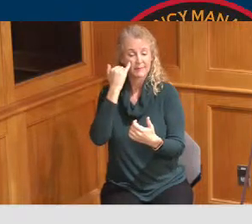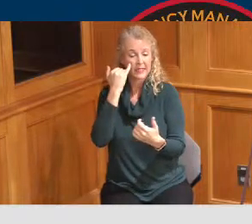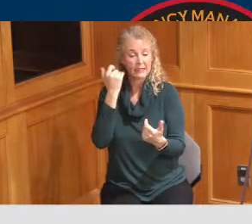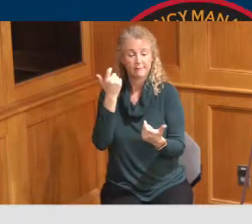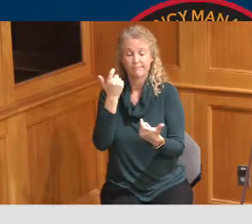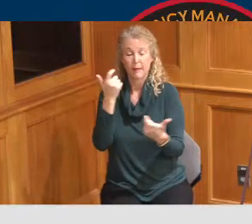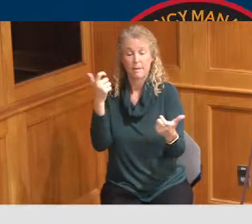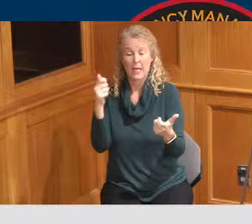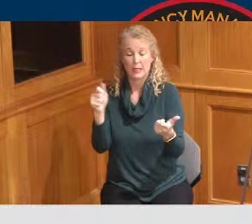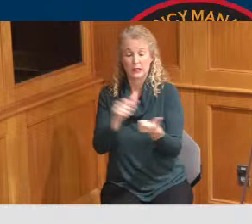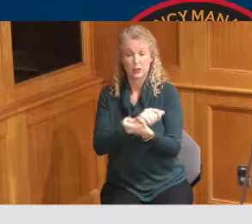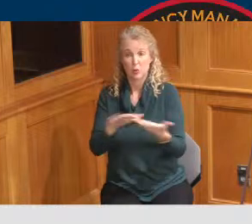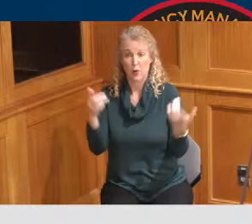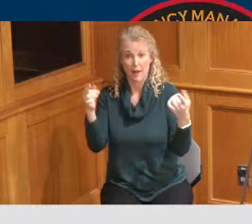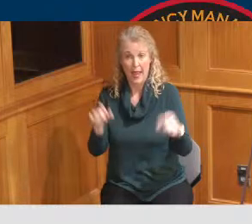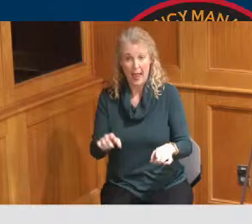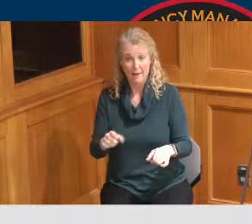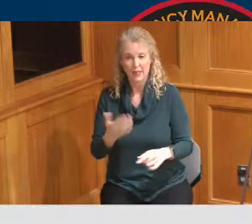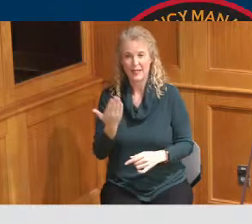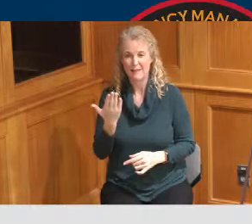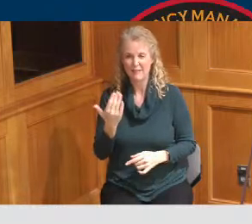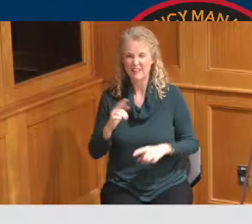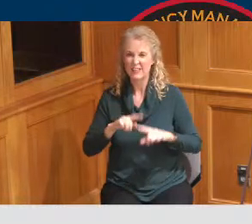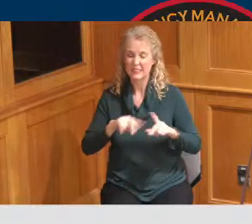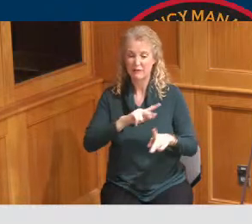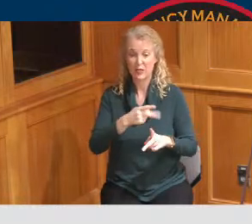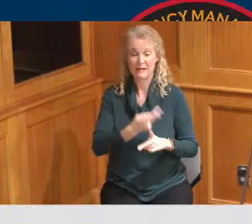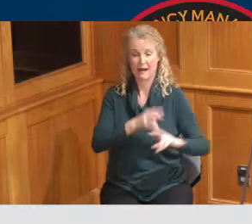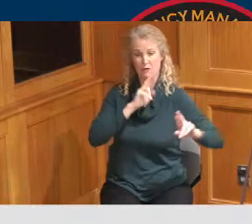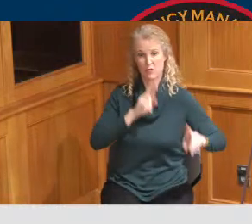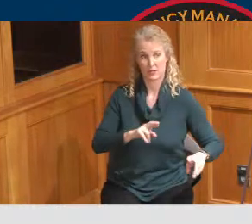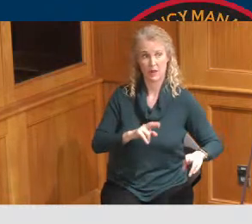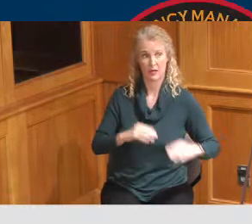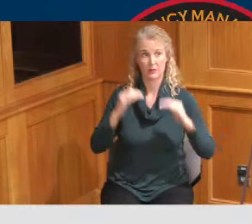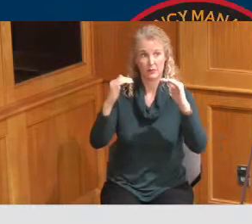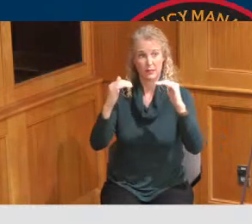we have 15 of those identified and then we have one Hazard specific Annex and that's for hazus